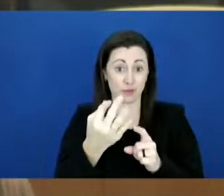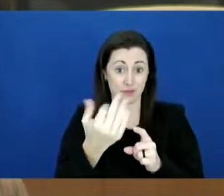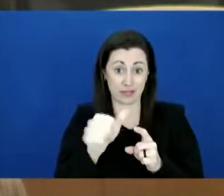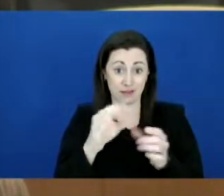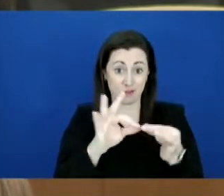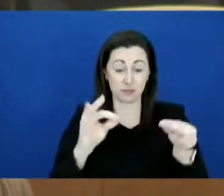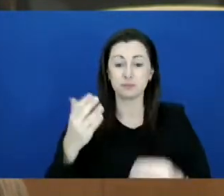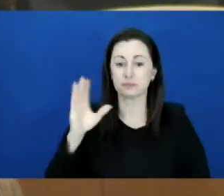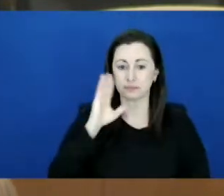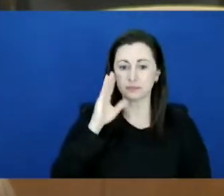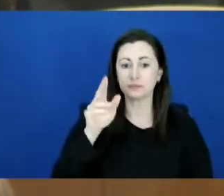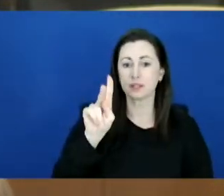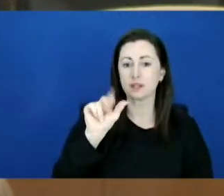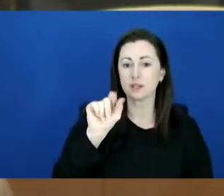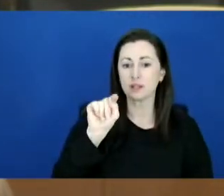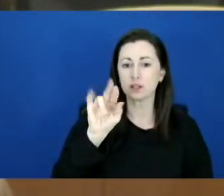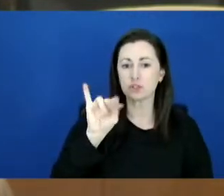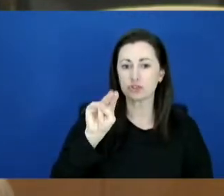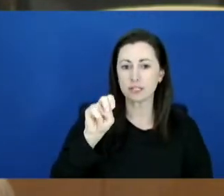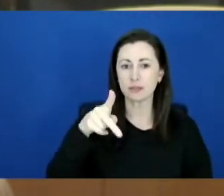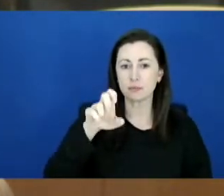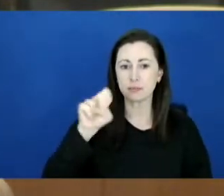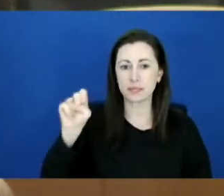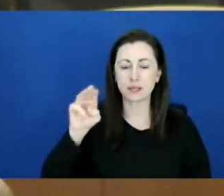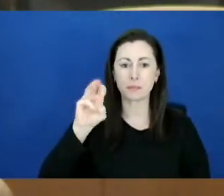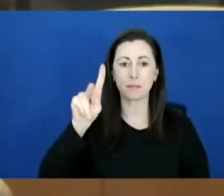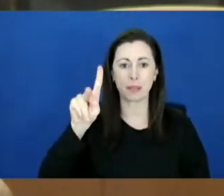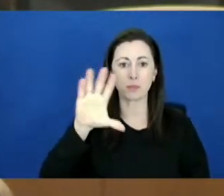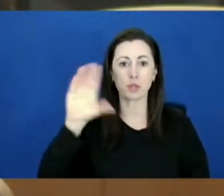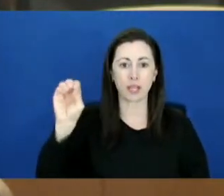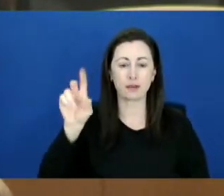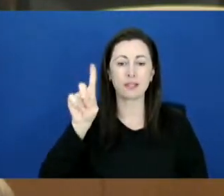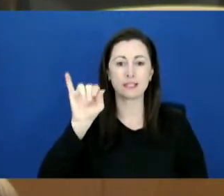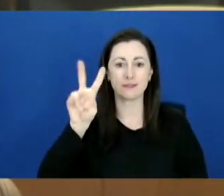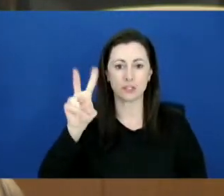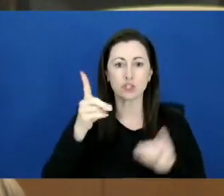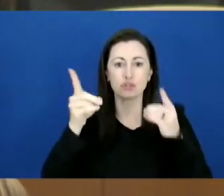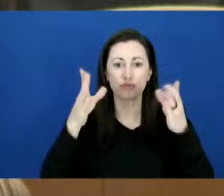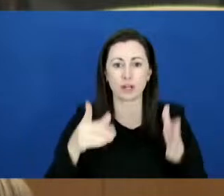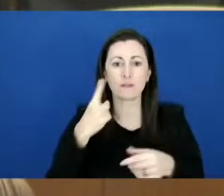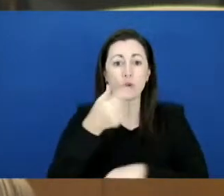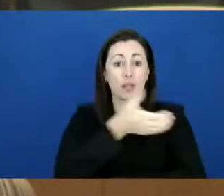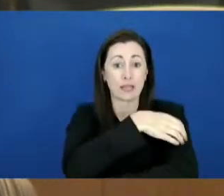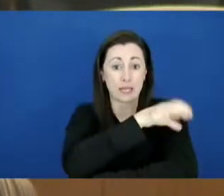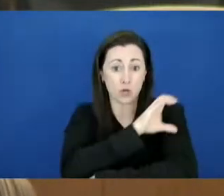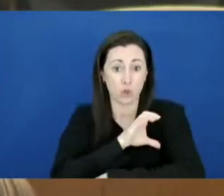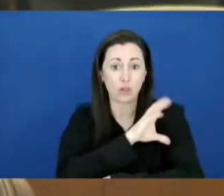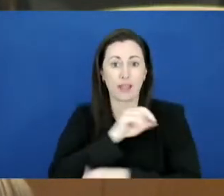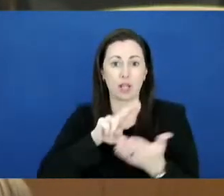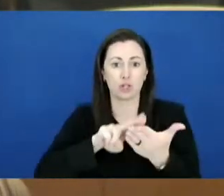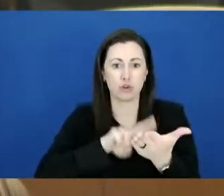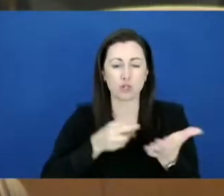DR. PENN, WE WOULD LOVE TO HEAR FROM YOU, IF YOU HAVE I ANY COMMENTS.